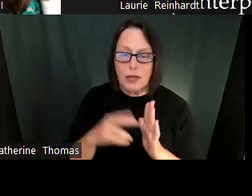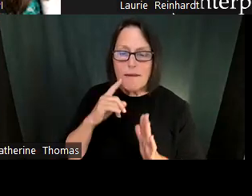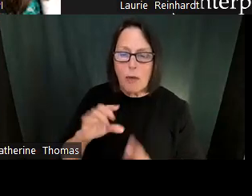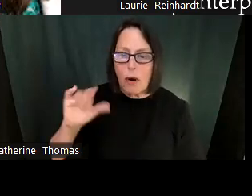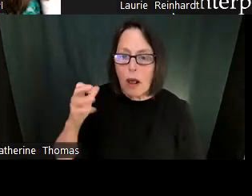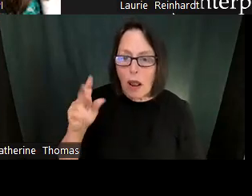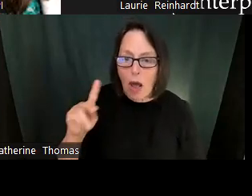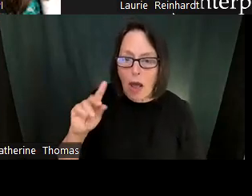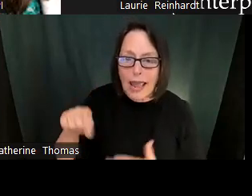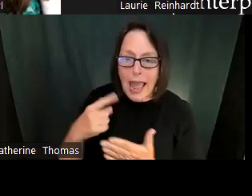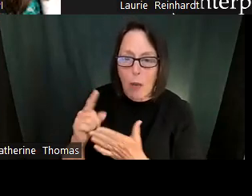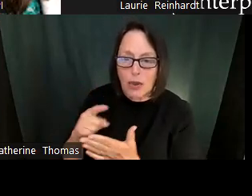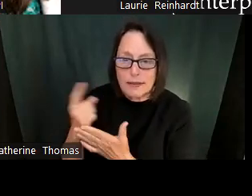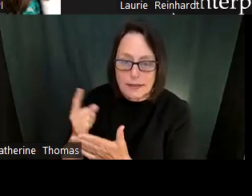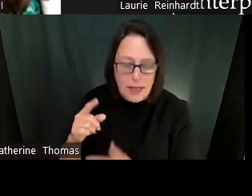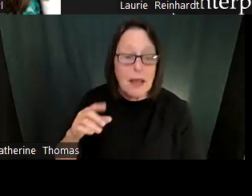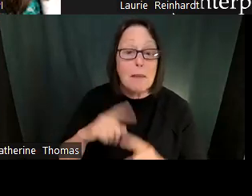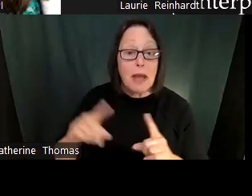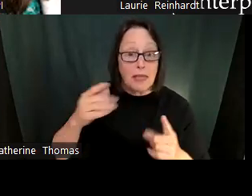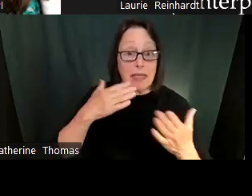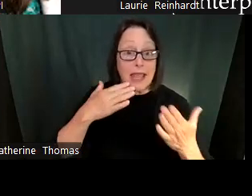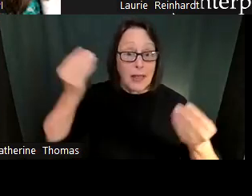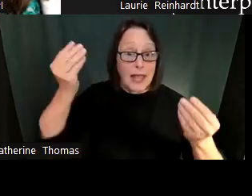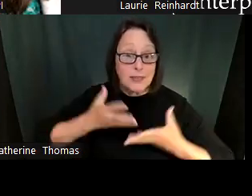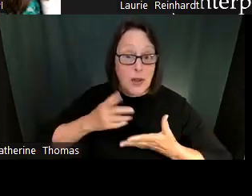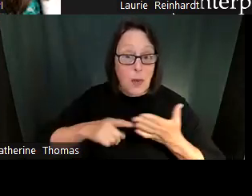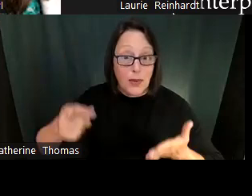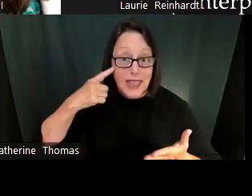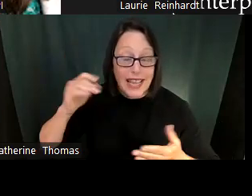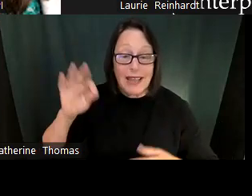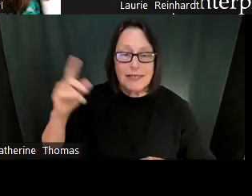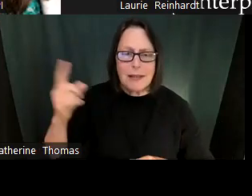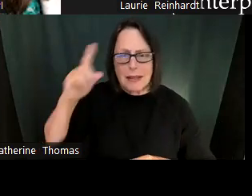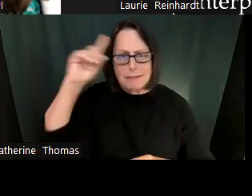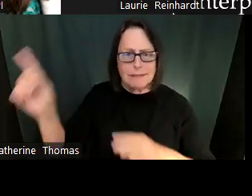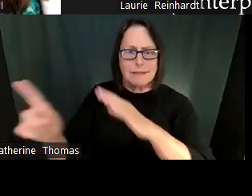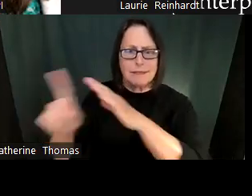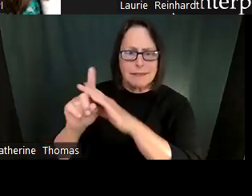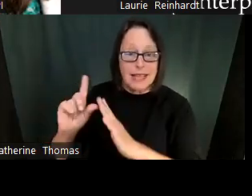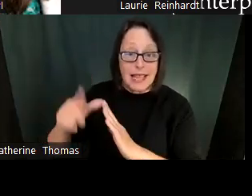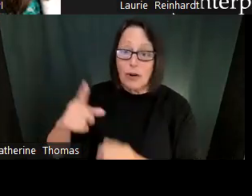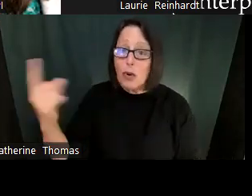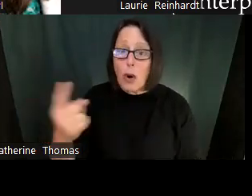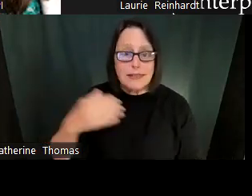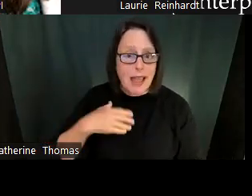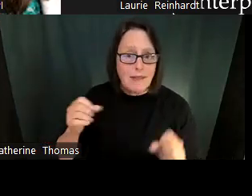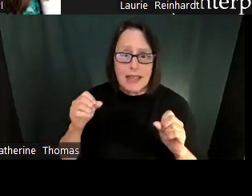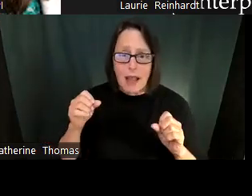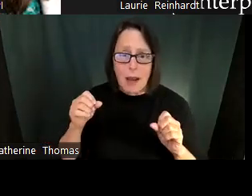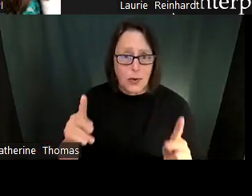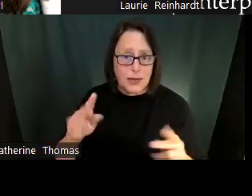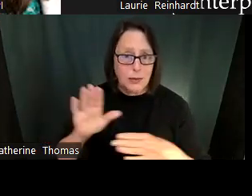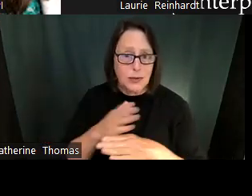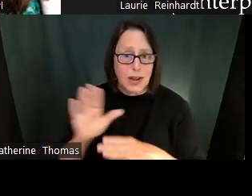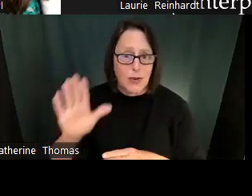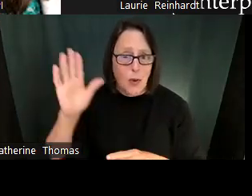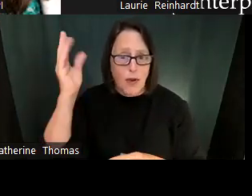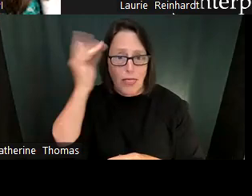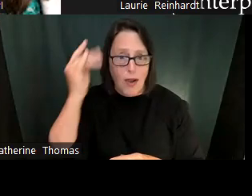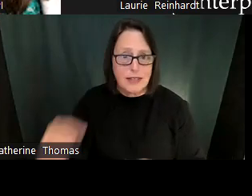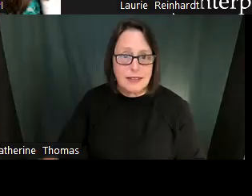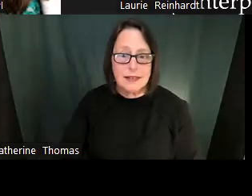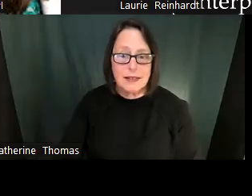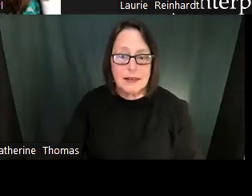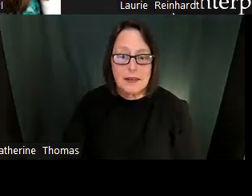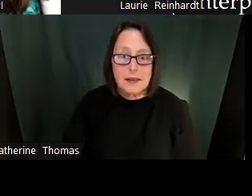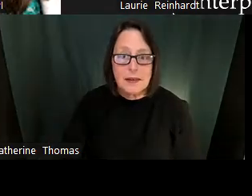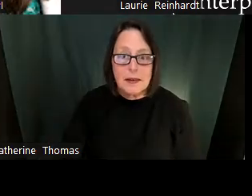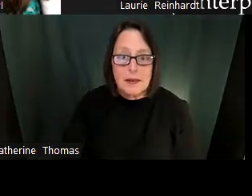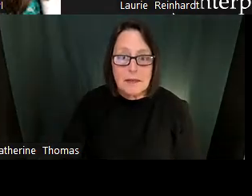Do we need to fill out an attendance form? I believe Kefi has answered that and we will speak about it in just a moment.